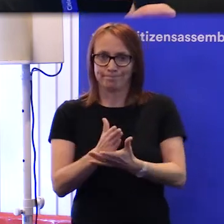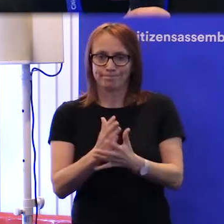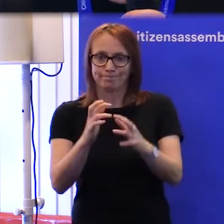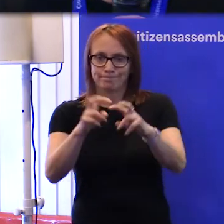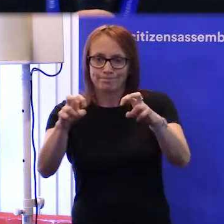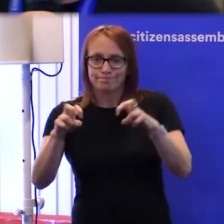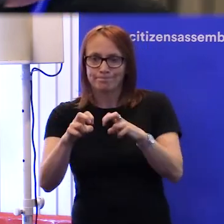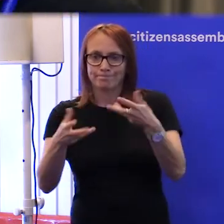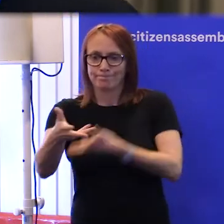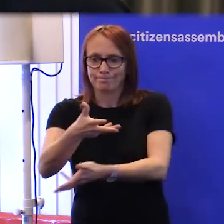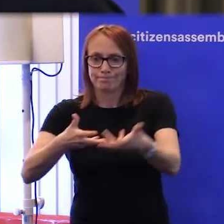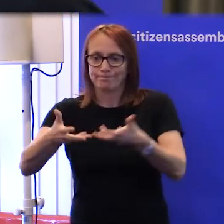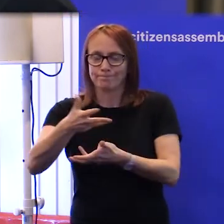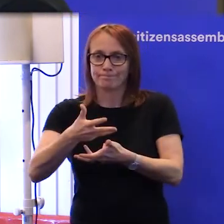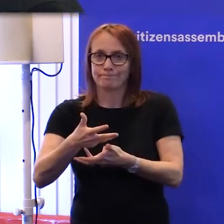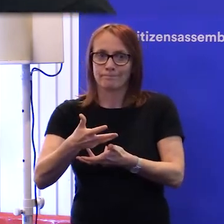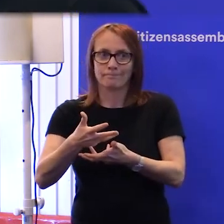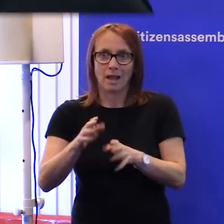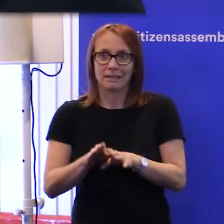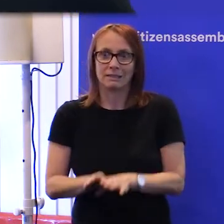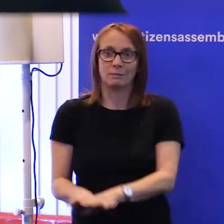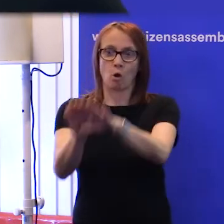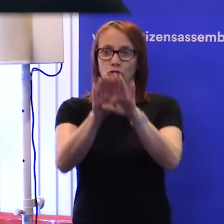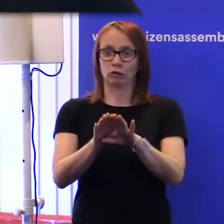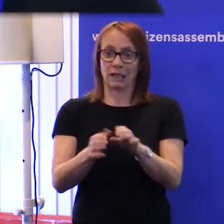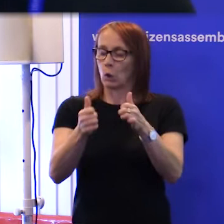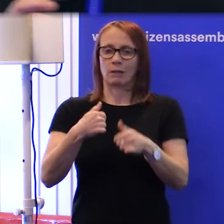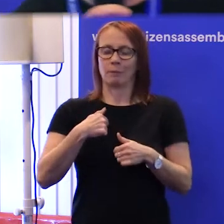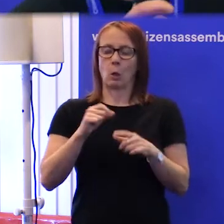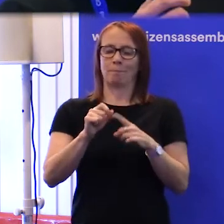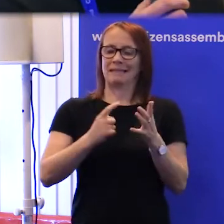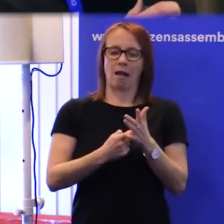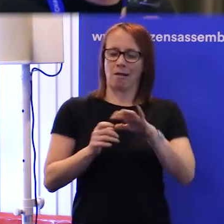actually really quite a good thing and I'm not speaking as a PR person for for